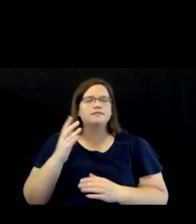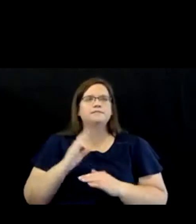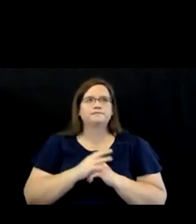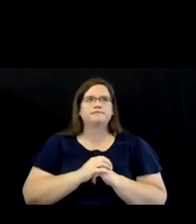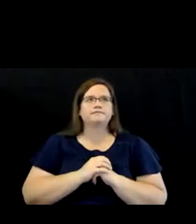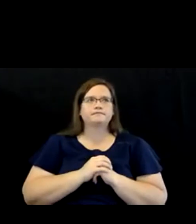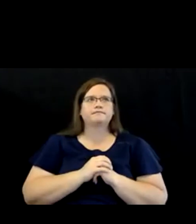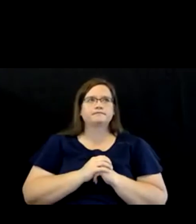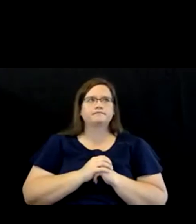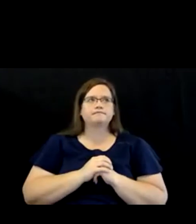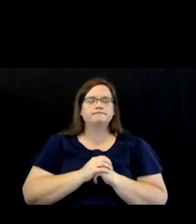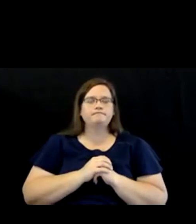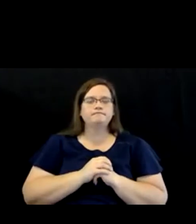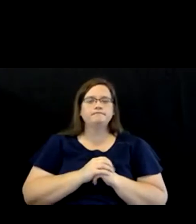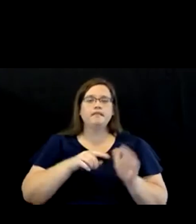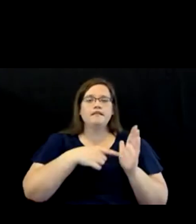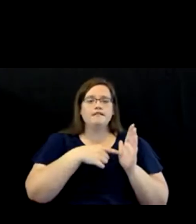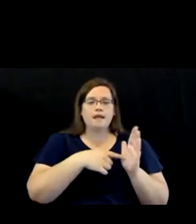different examples from across the country.